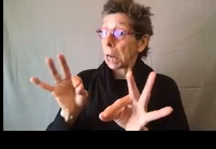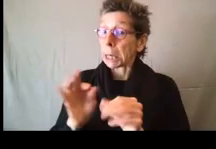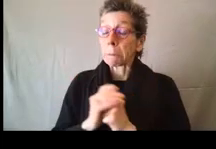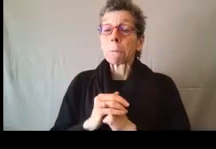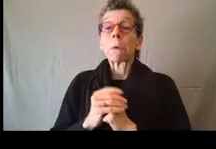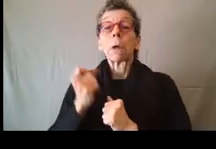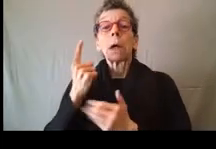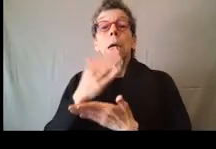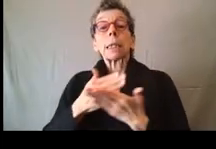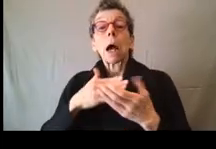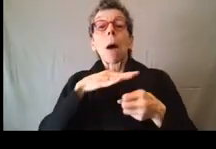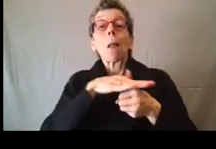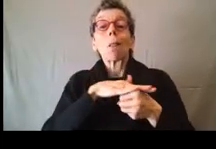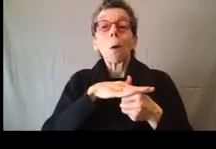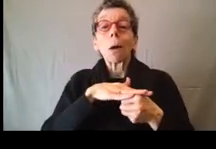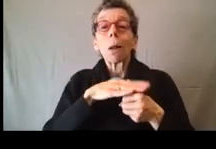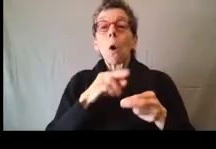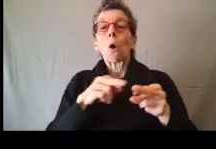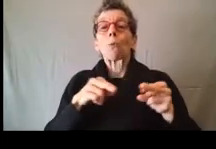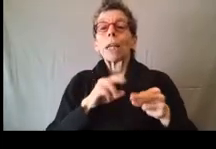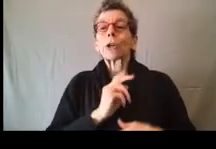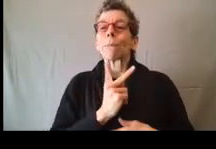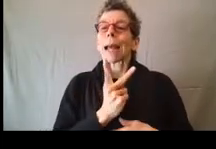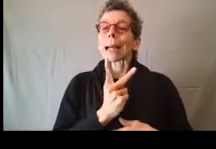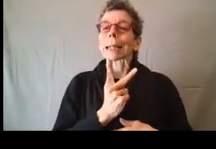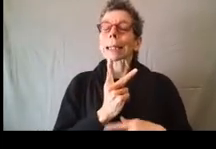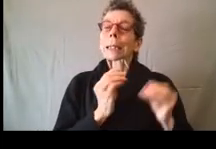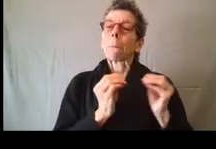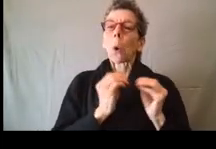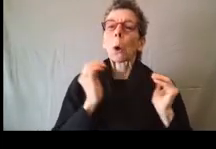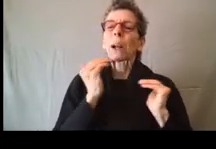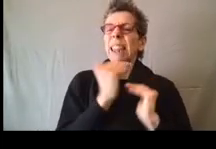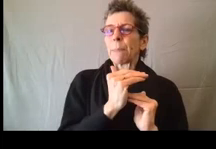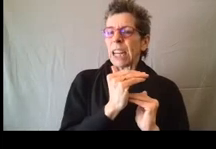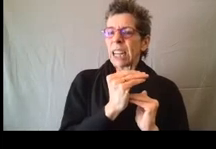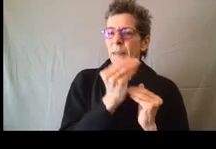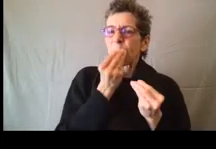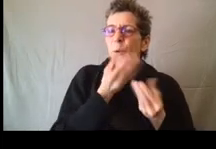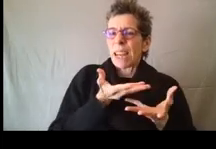banks often had limited information come compared to larger or national banks. I think we see